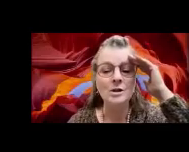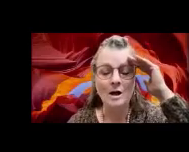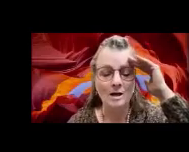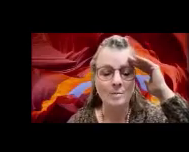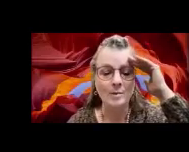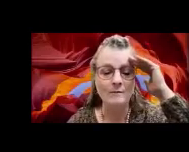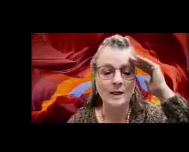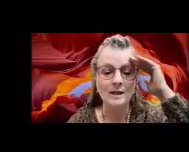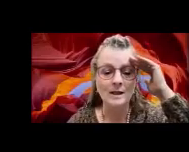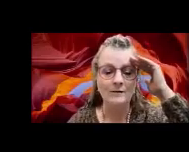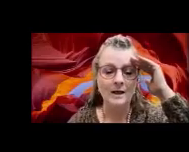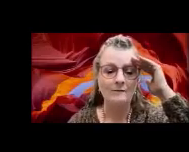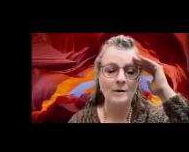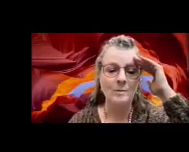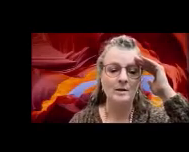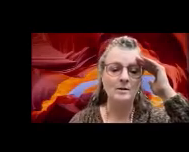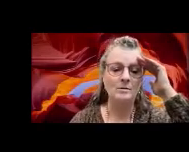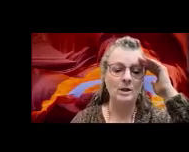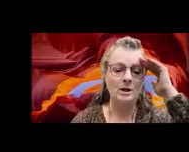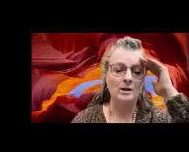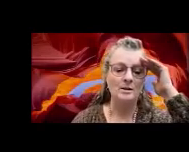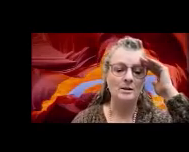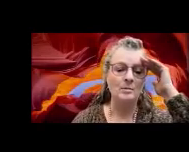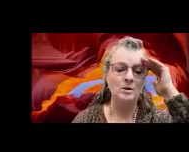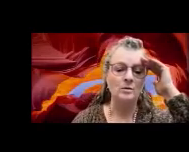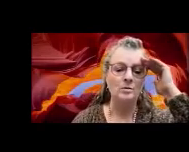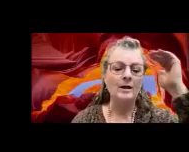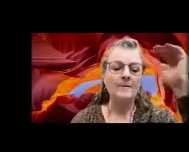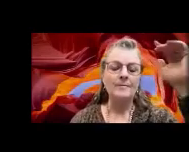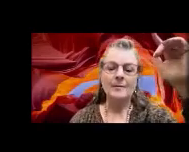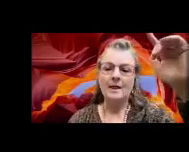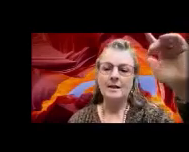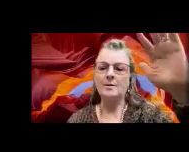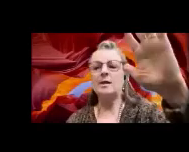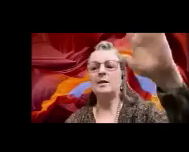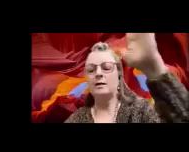job of identifying females with autism. So that's something like